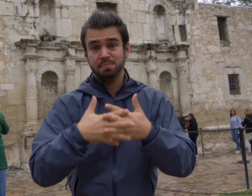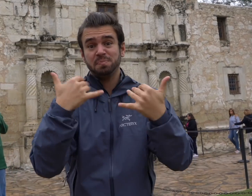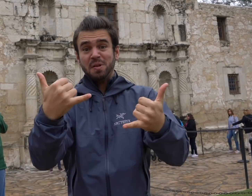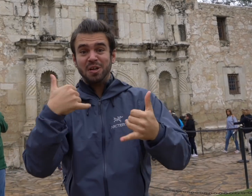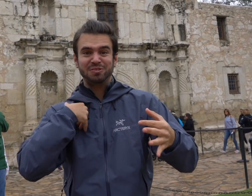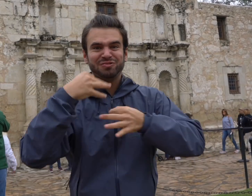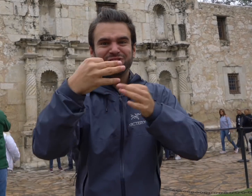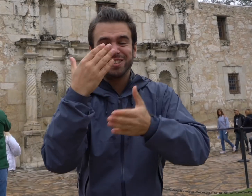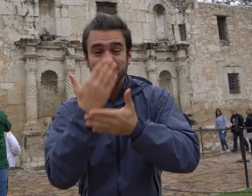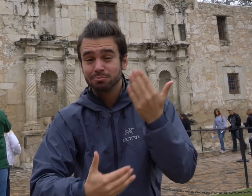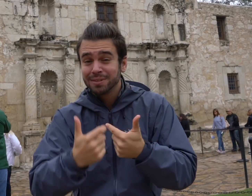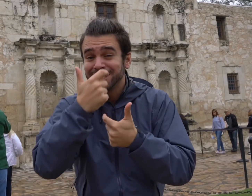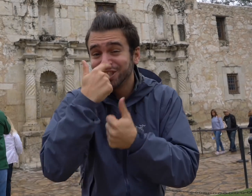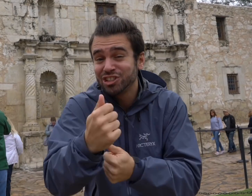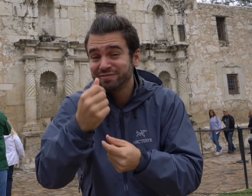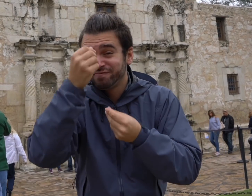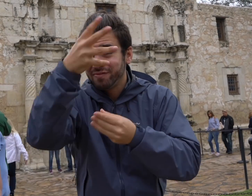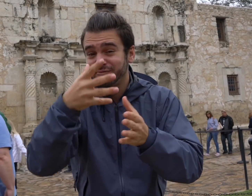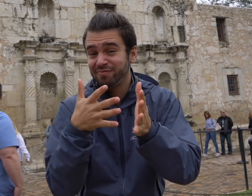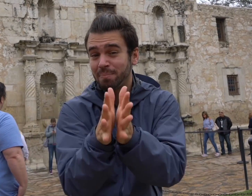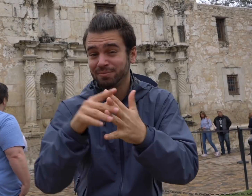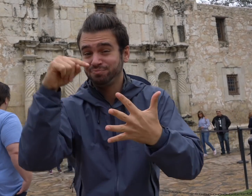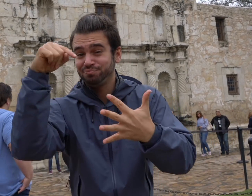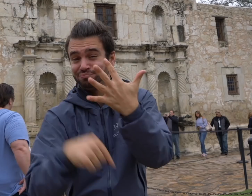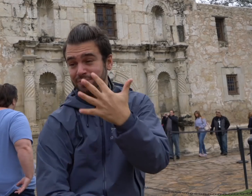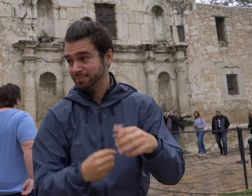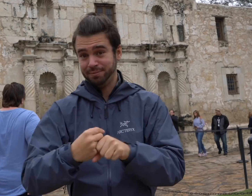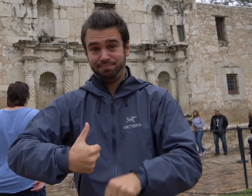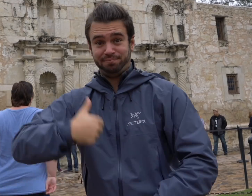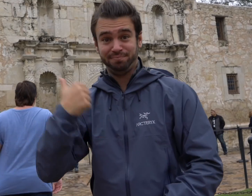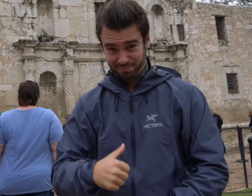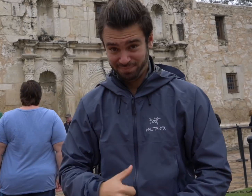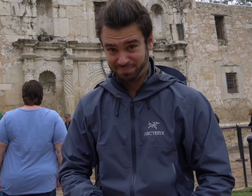Now, I'm sharing some interesting facts with you guys here.